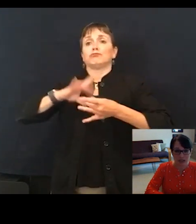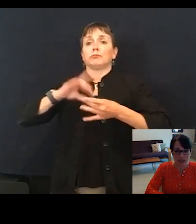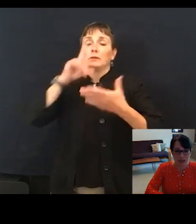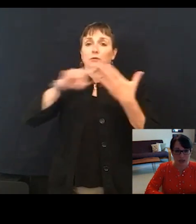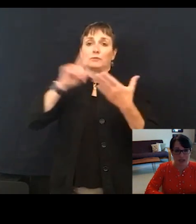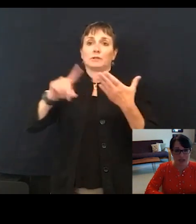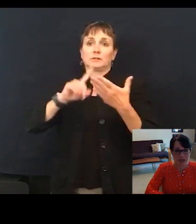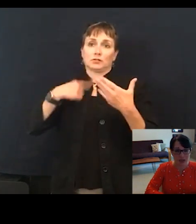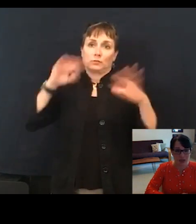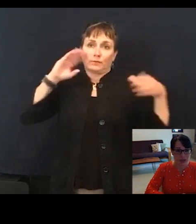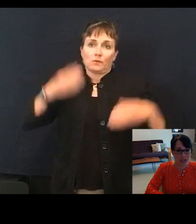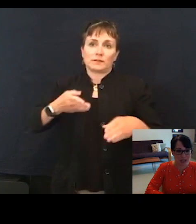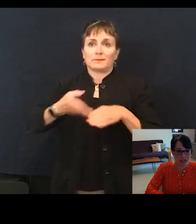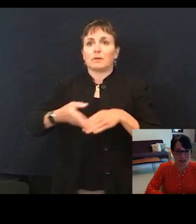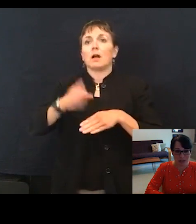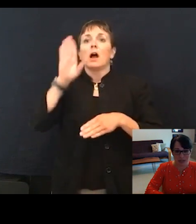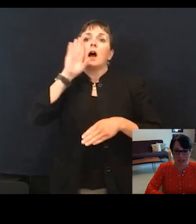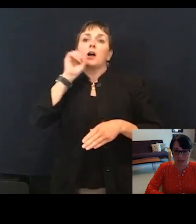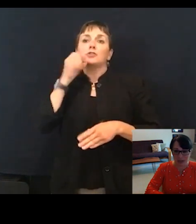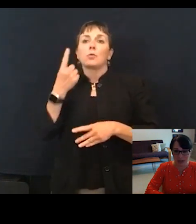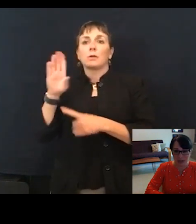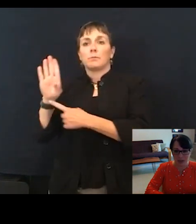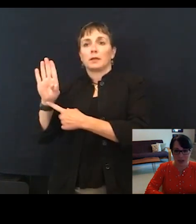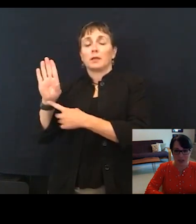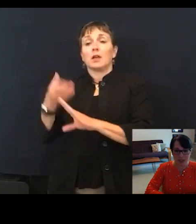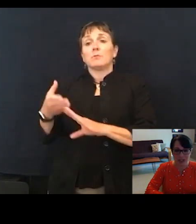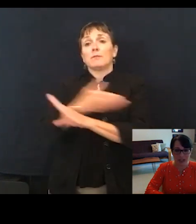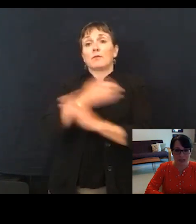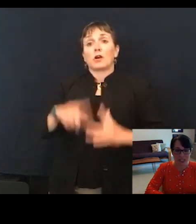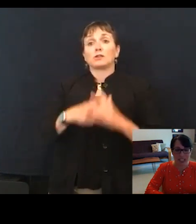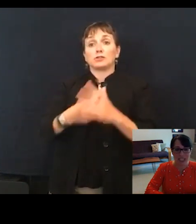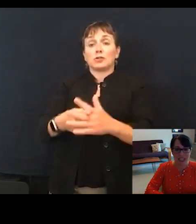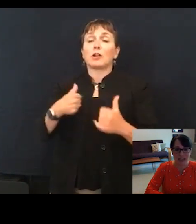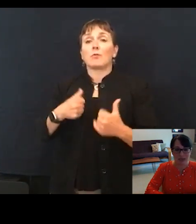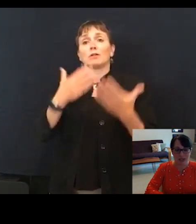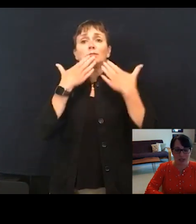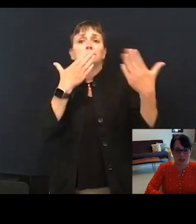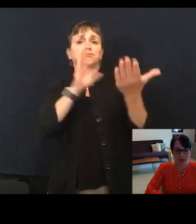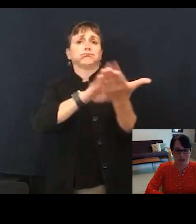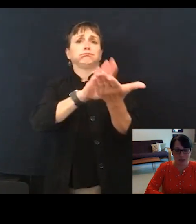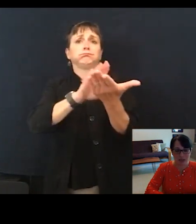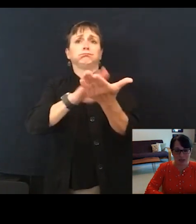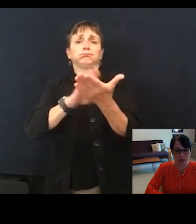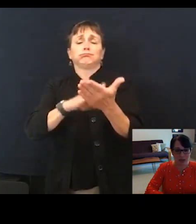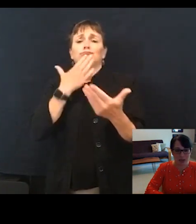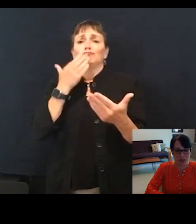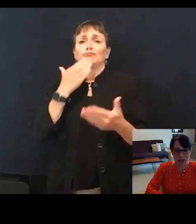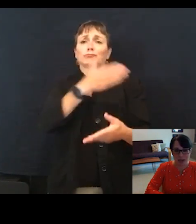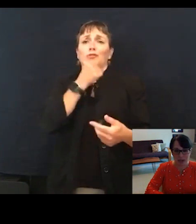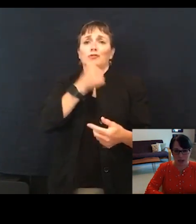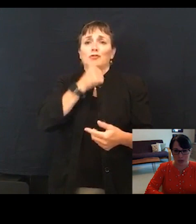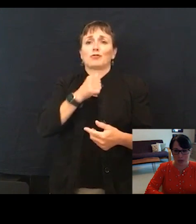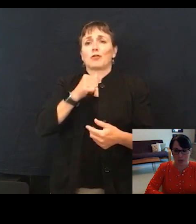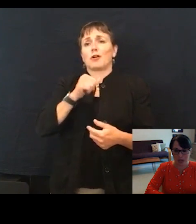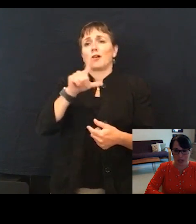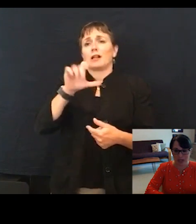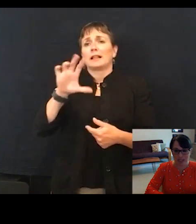to give a short shout-out to Miss Lia, who's photographed on the left. She is one of our most inspiring USH1B patients,